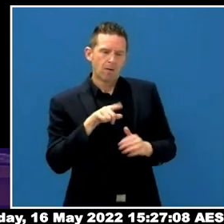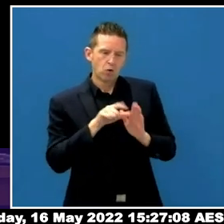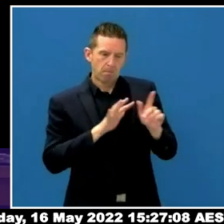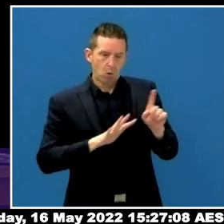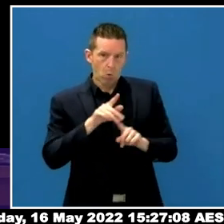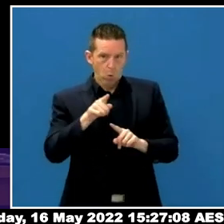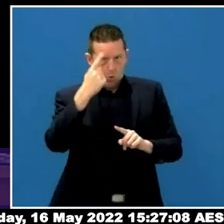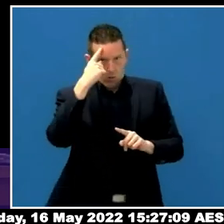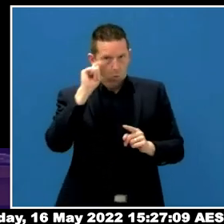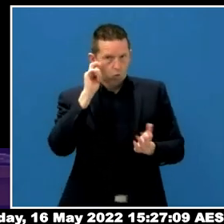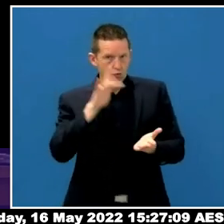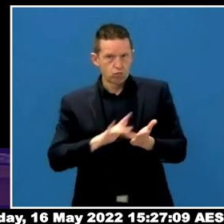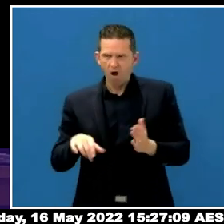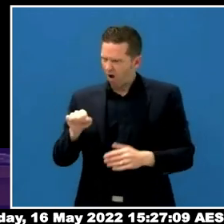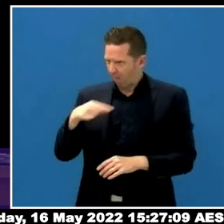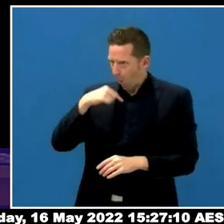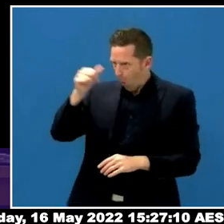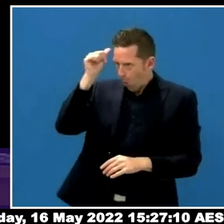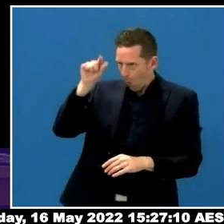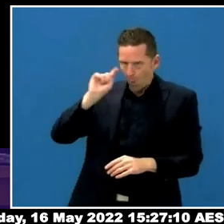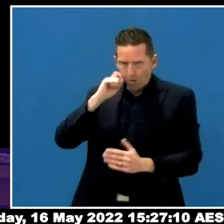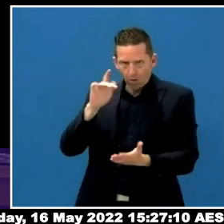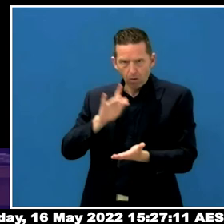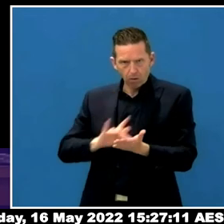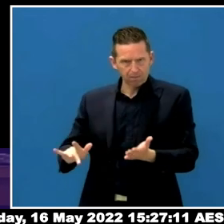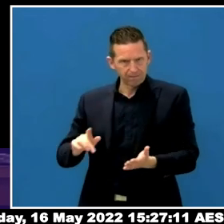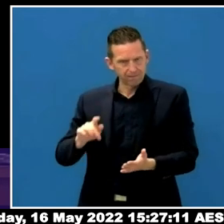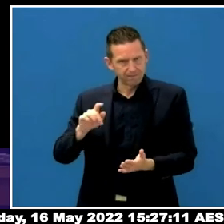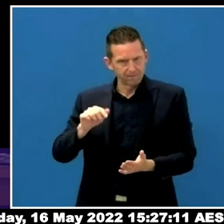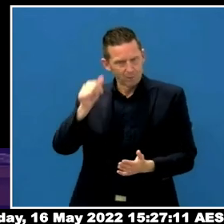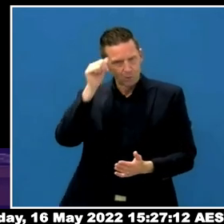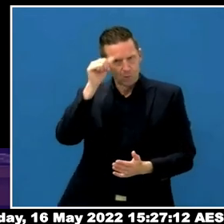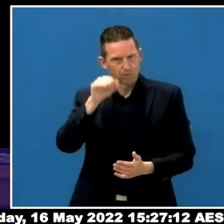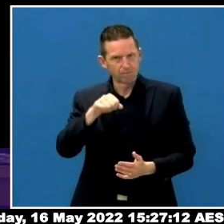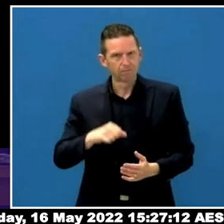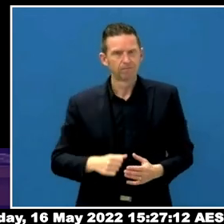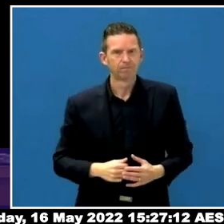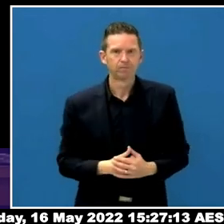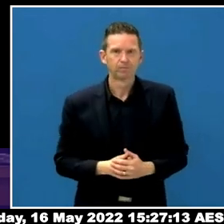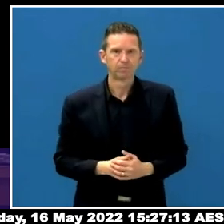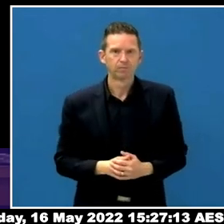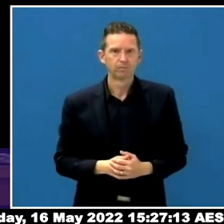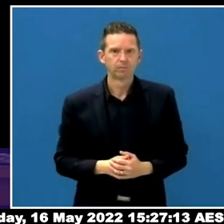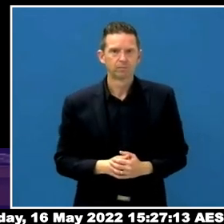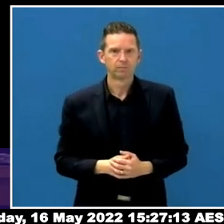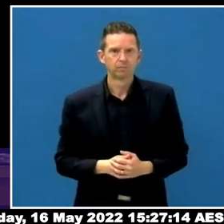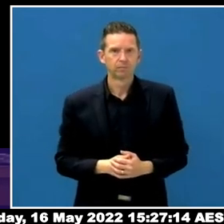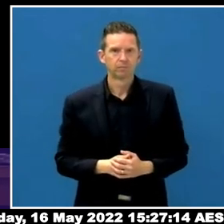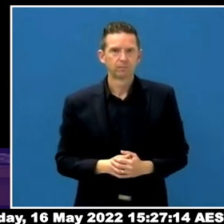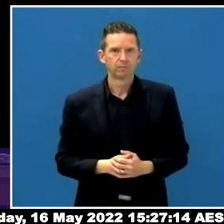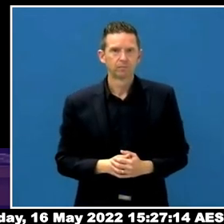I knew they would run out. MR FOGARTY: Were you able to keep an eye on the funds at that